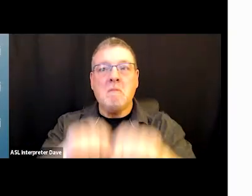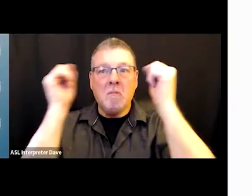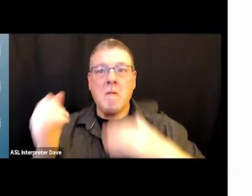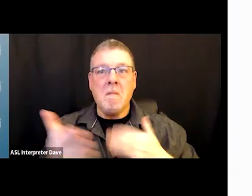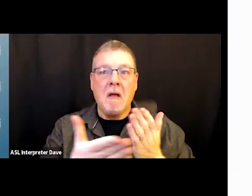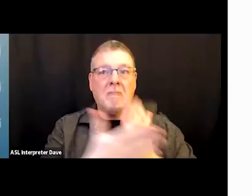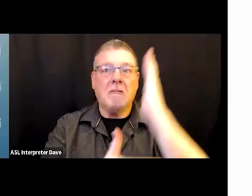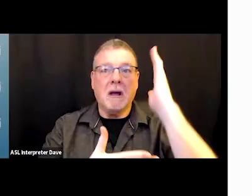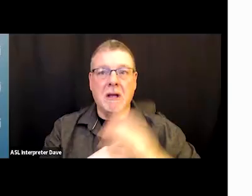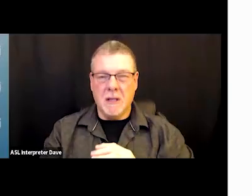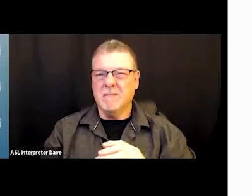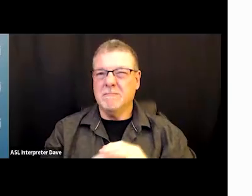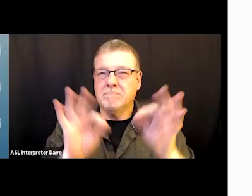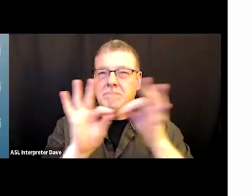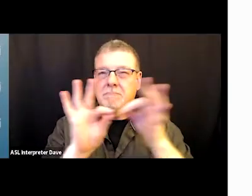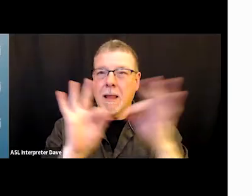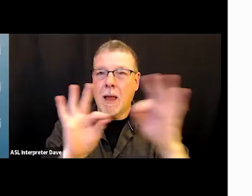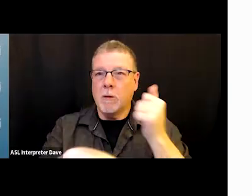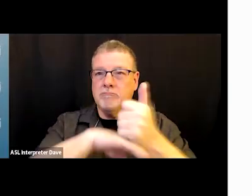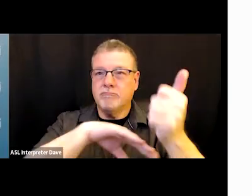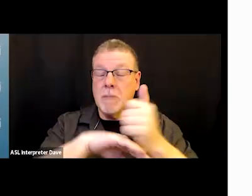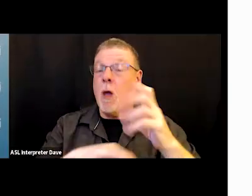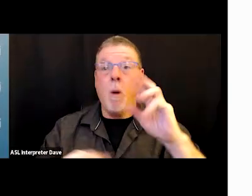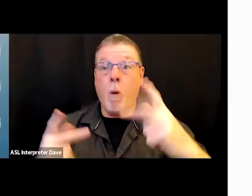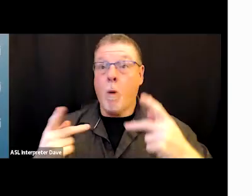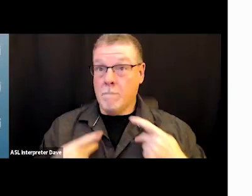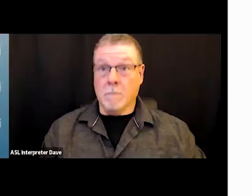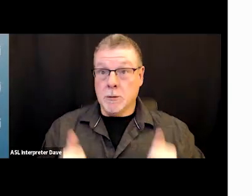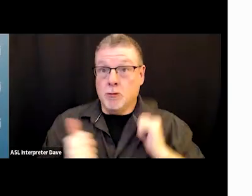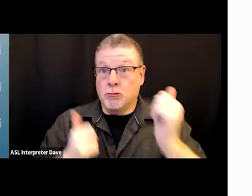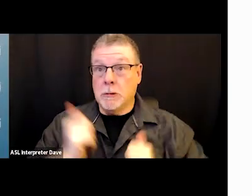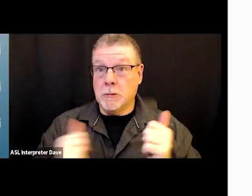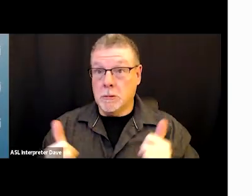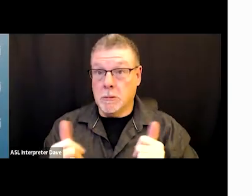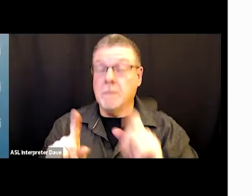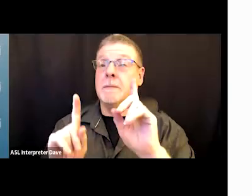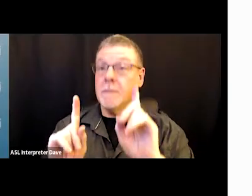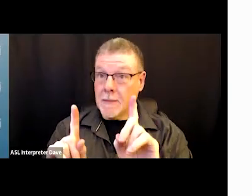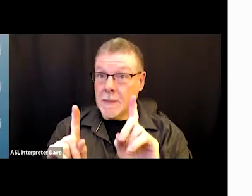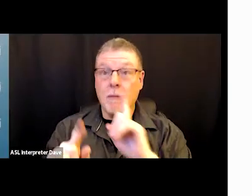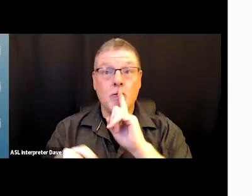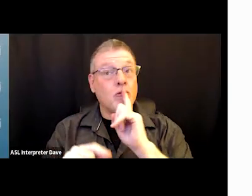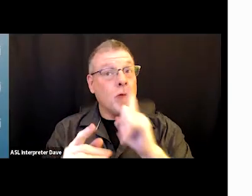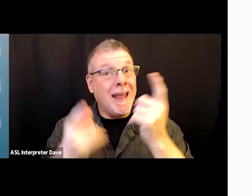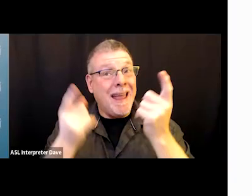so, accusatory language, or even physical aggression. What's actually happening inside that individual